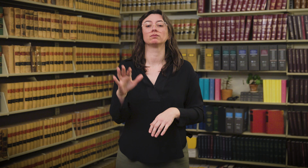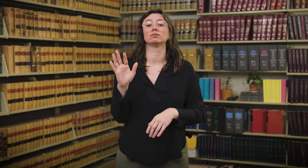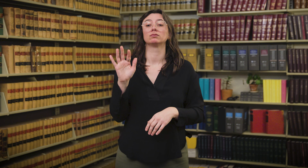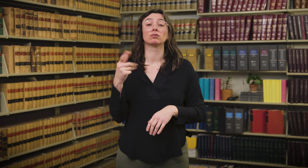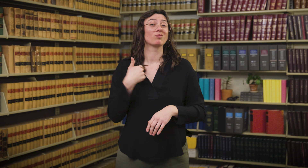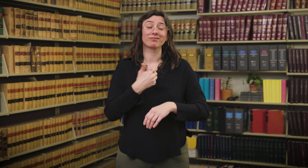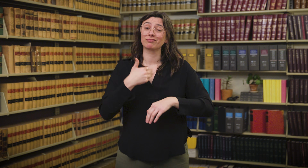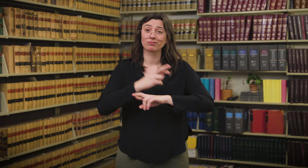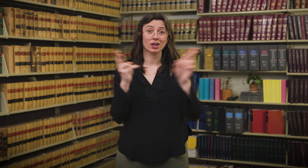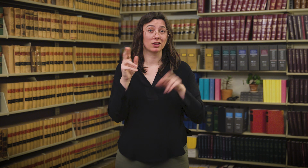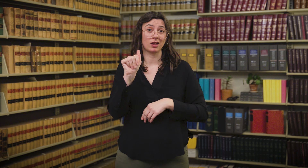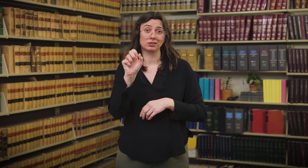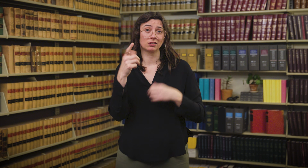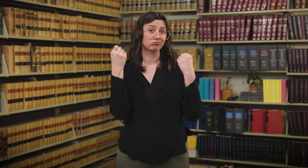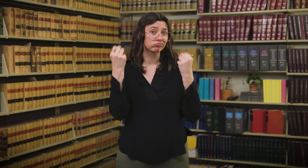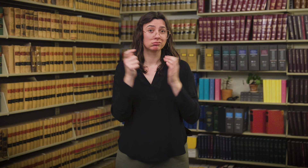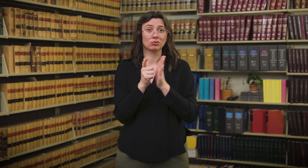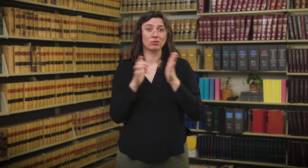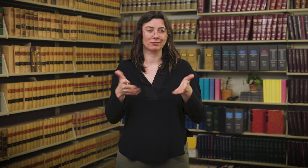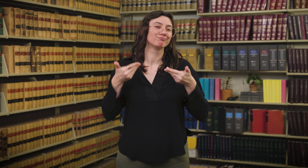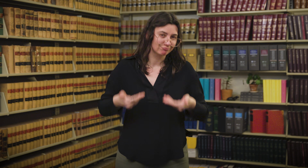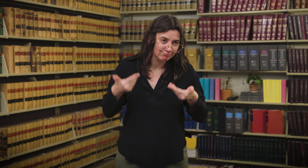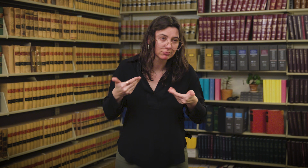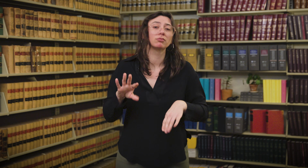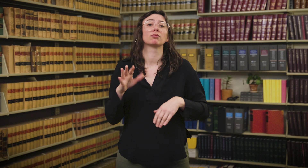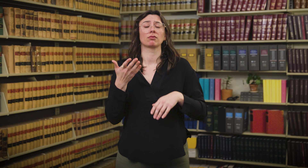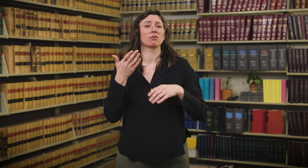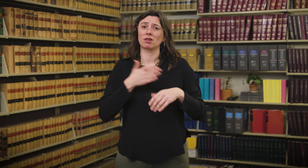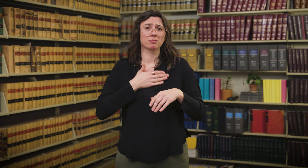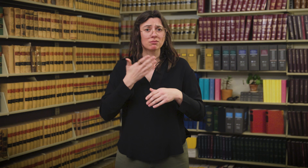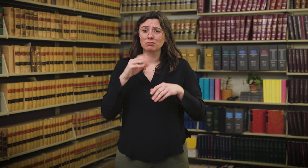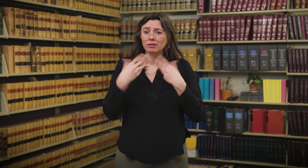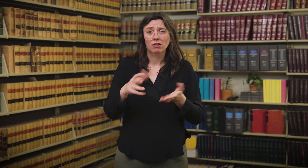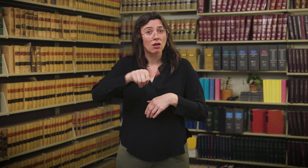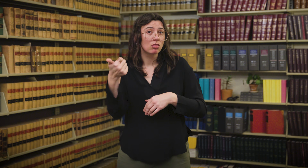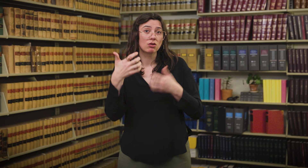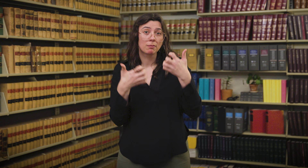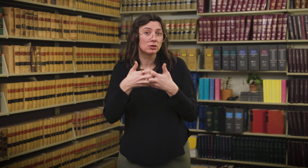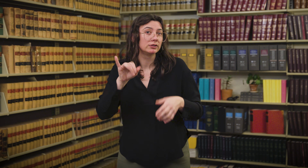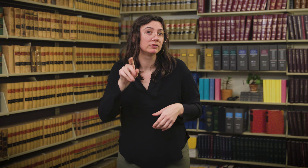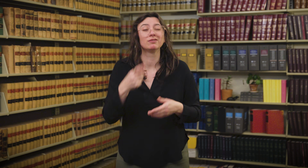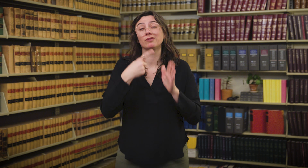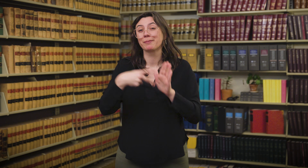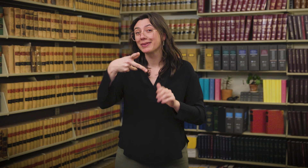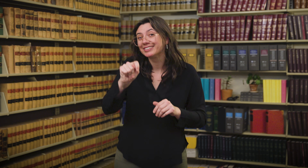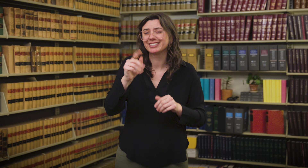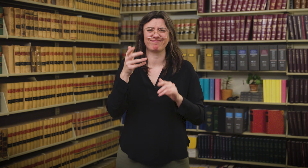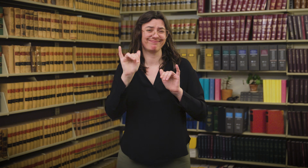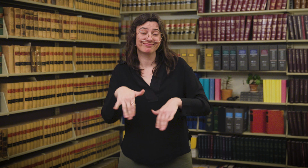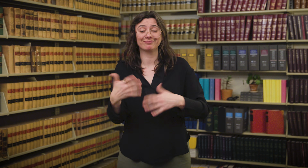We have an ASL-fluent attorney on staff (that’s me) and we’re happy to provide additional accommodations as needed, such as Protactile Language.